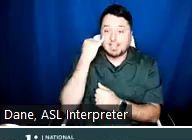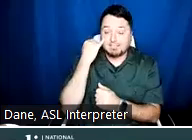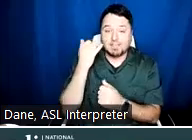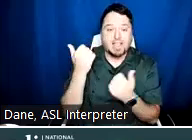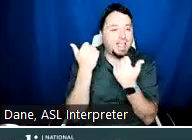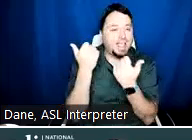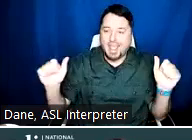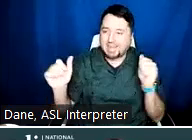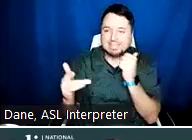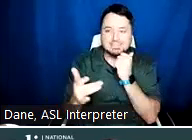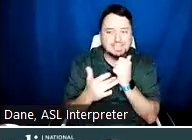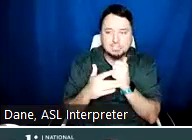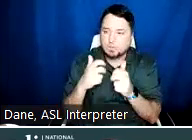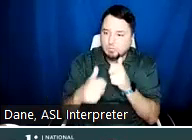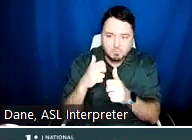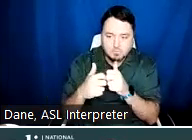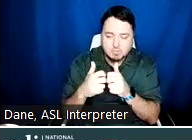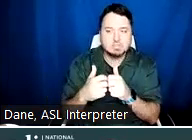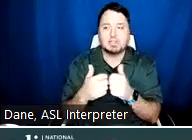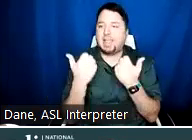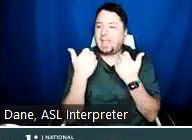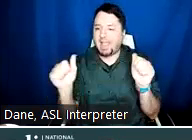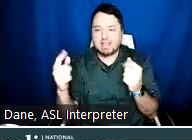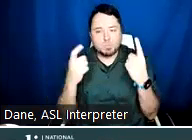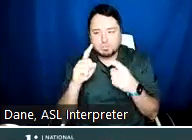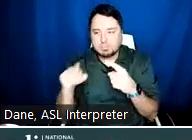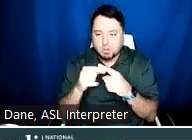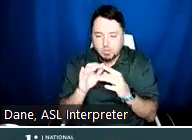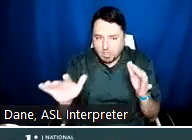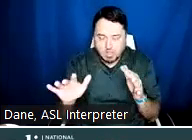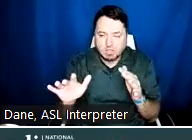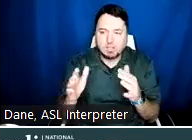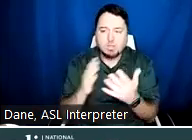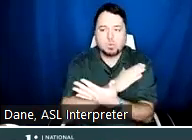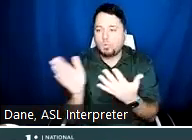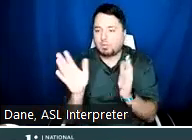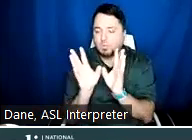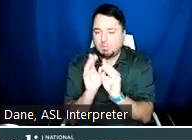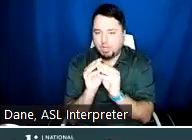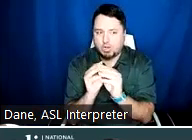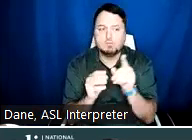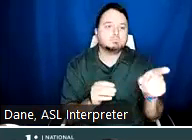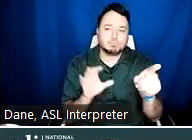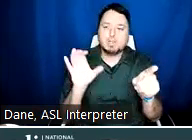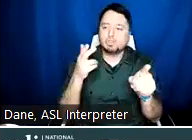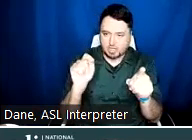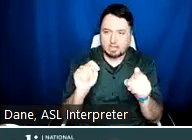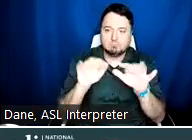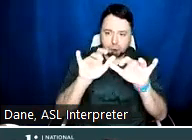technical issues or have any questions from this webinar where you might need technical support.